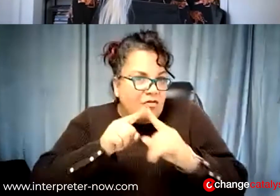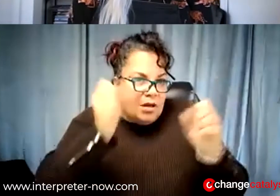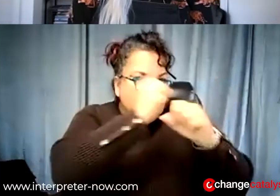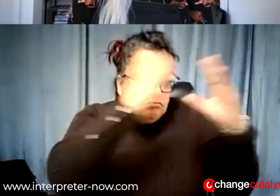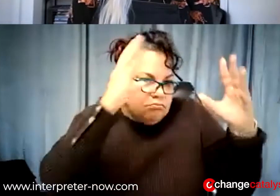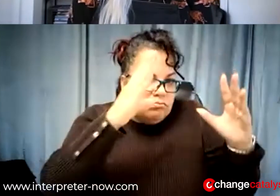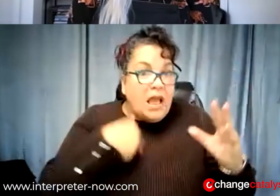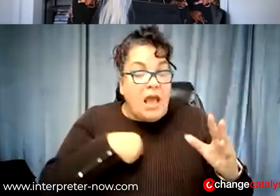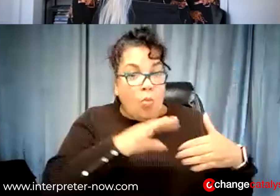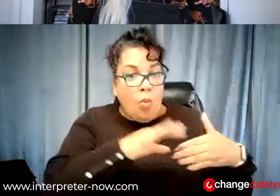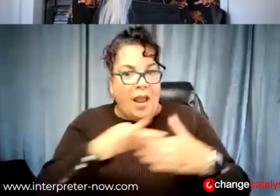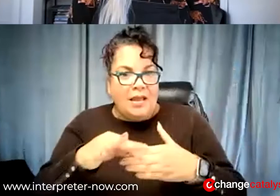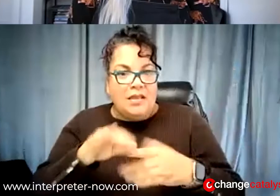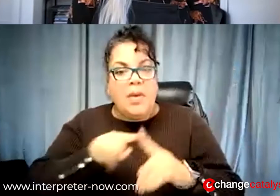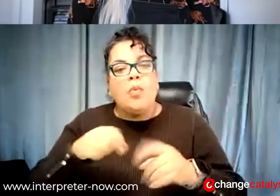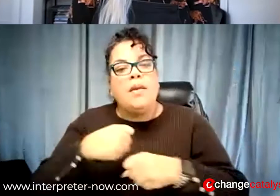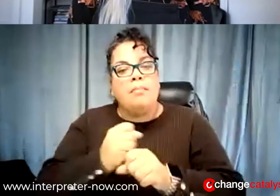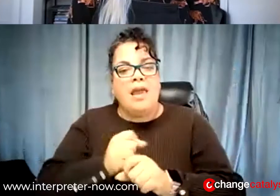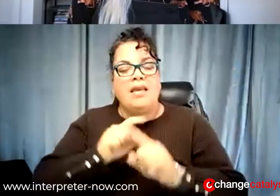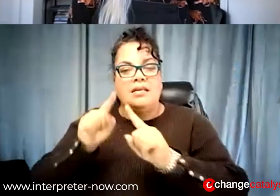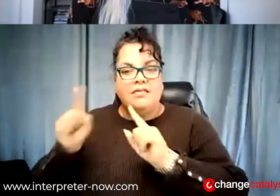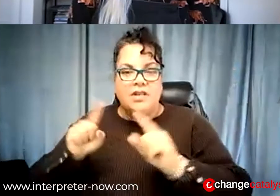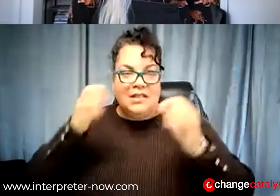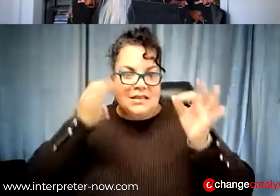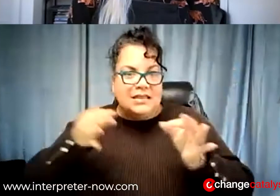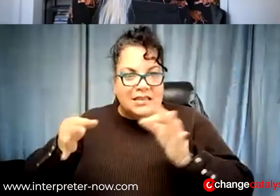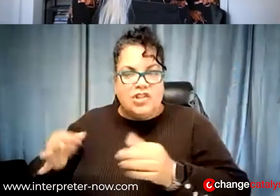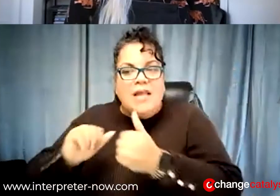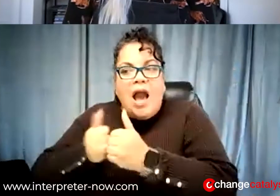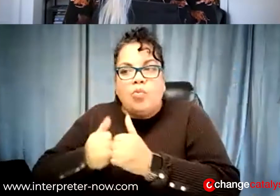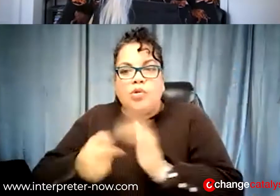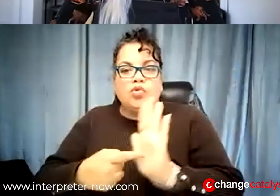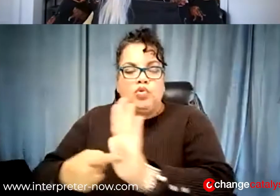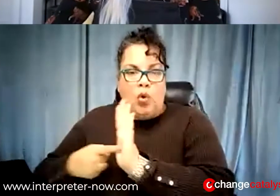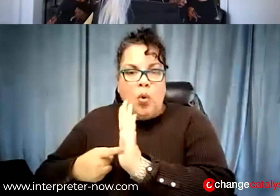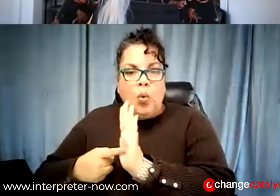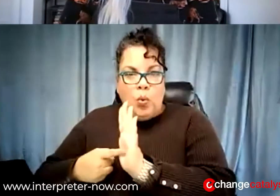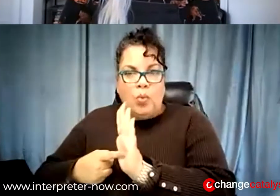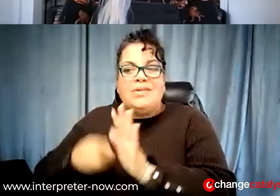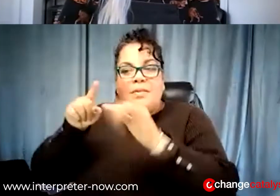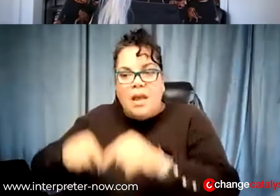But like, we've made big decisions too along the way in terms of how we execute on those visions based on what the community has shared with us.